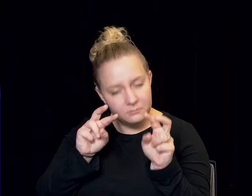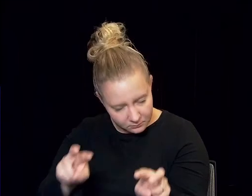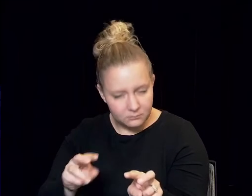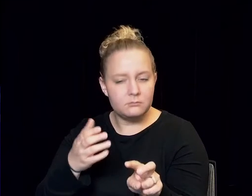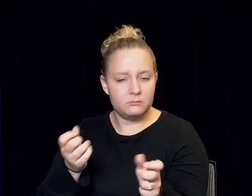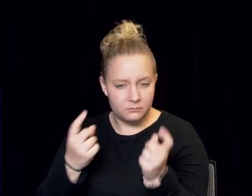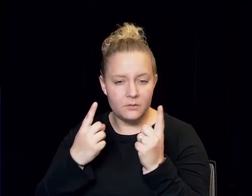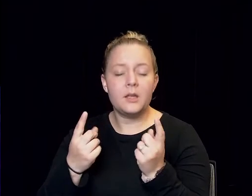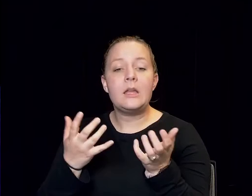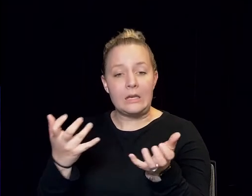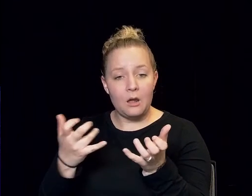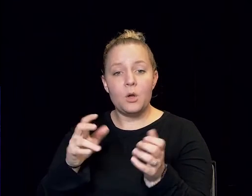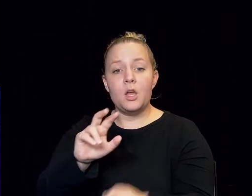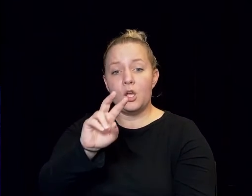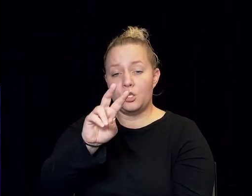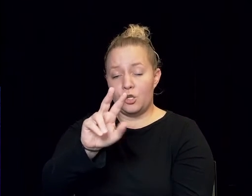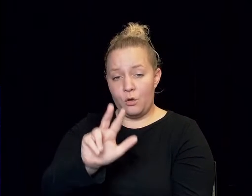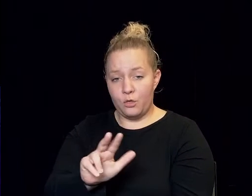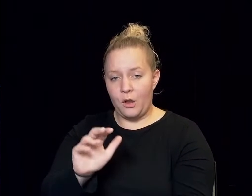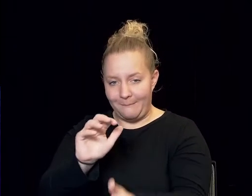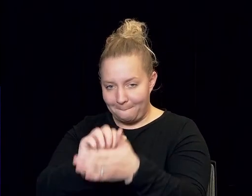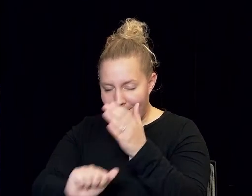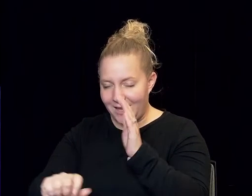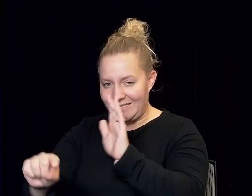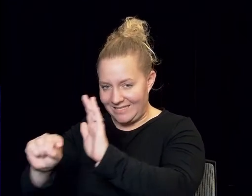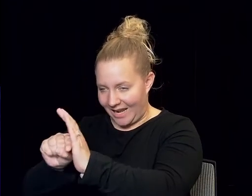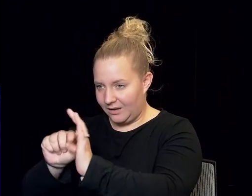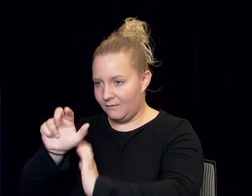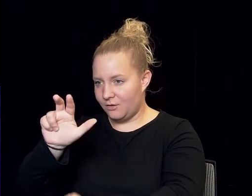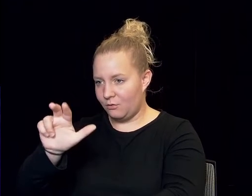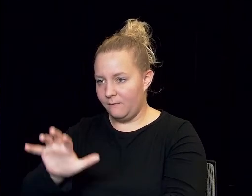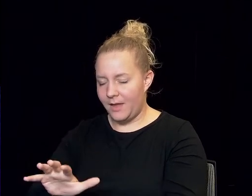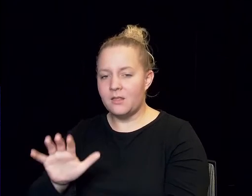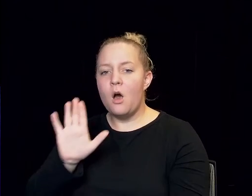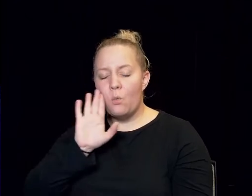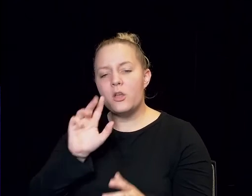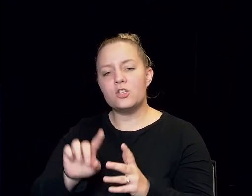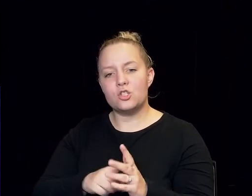a neg or minus a -3/5. So, I'm actually going to start by looking at those signs.